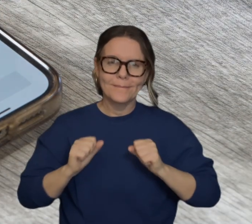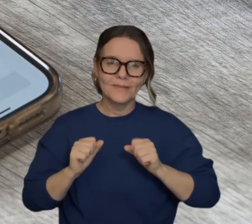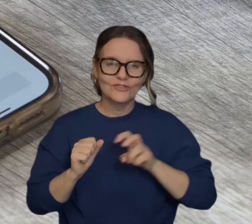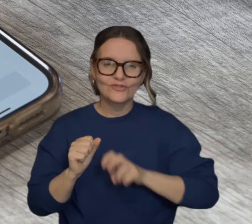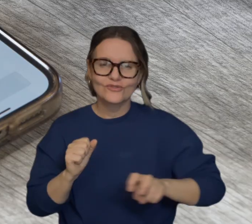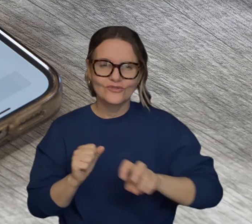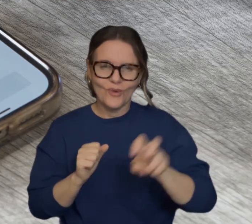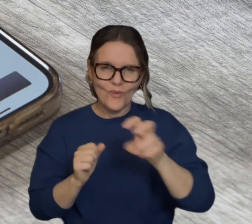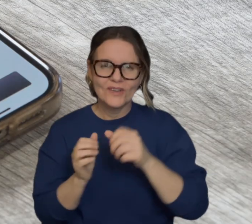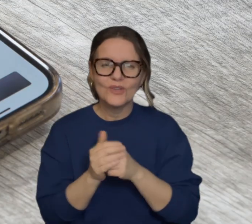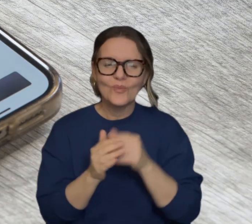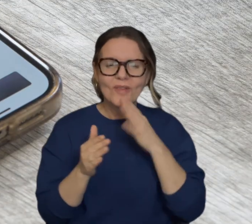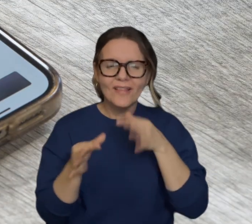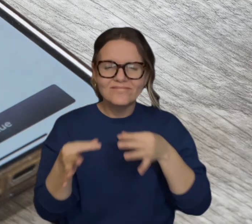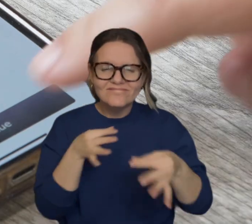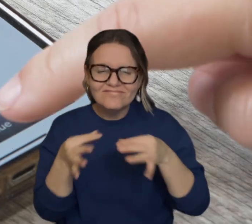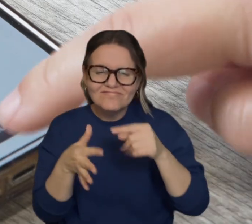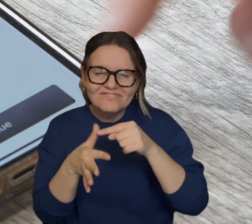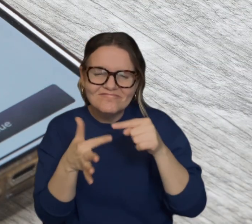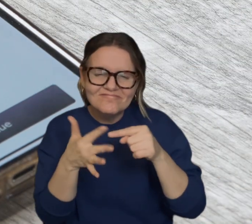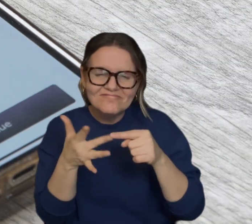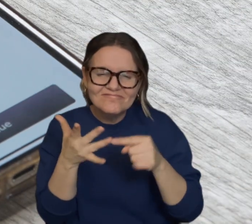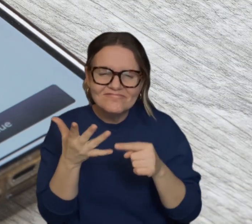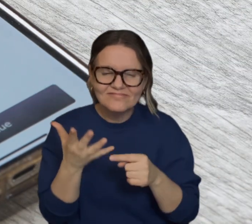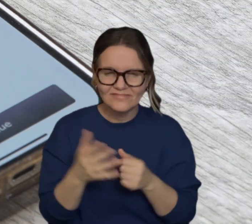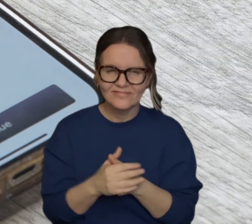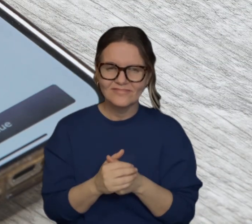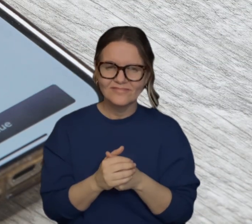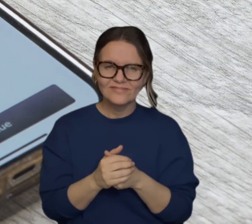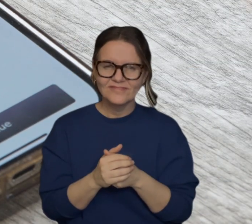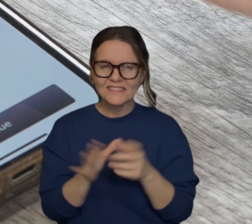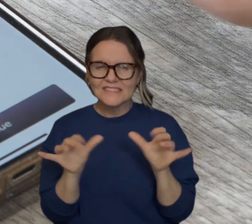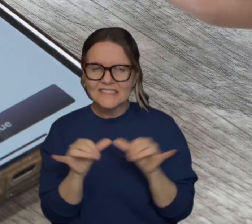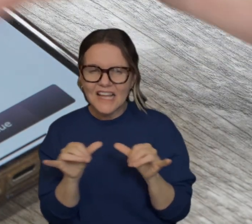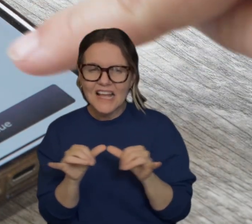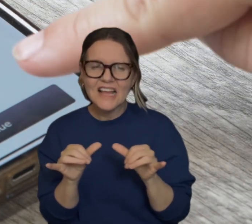and we're going to connect the Elvie stride it will give you some other tips and tricks if needed